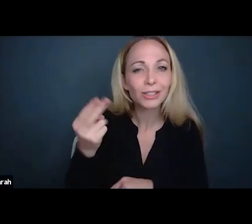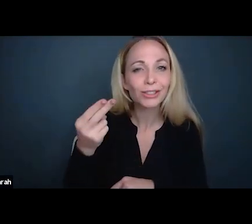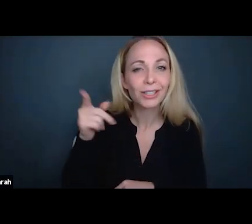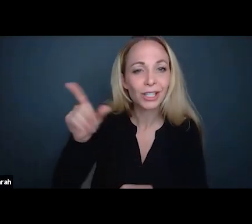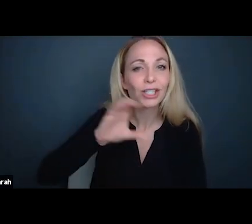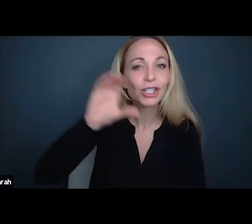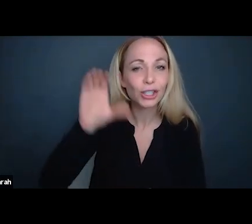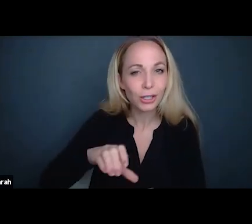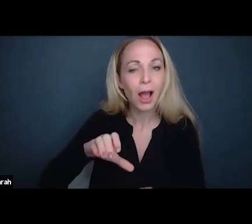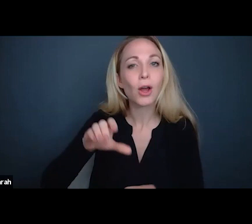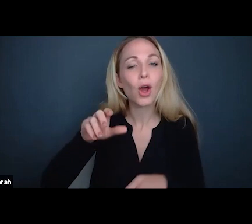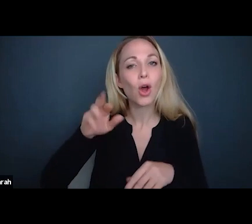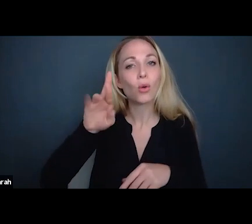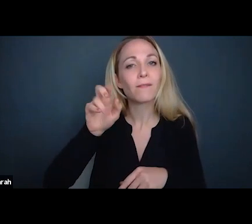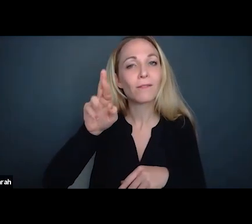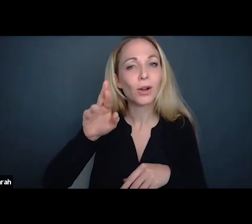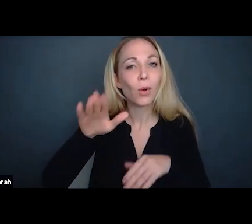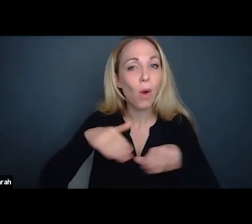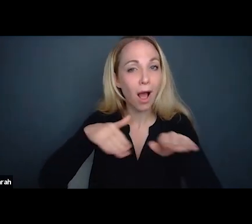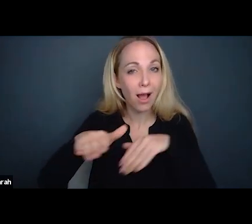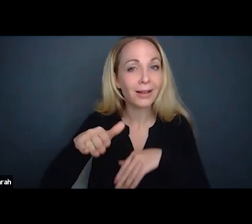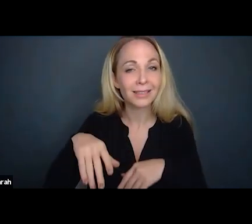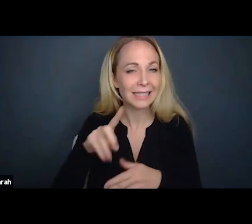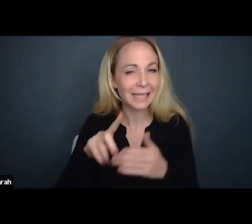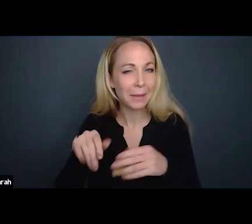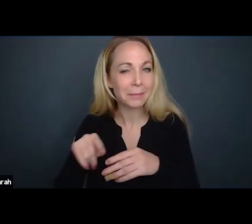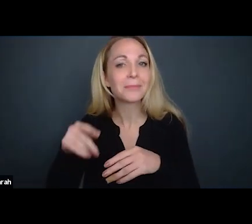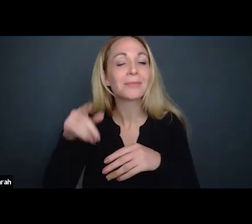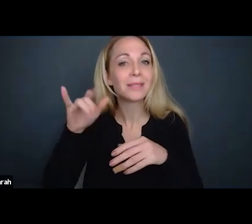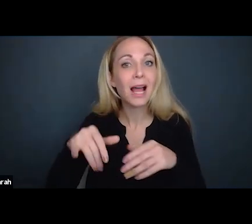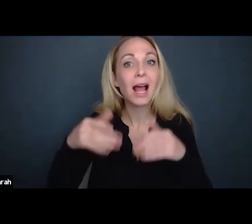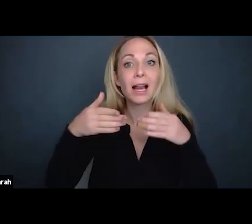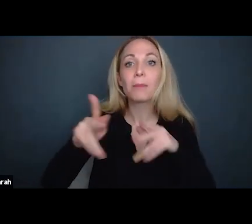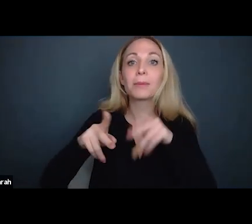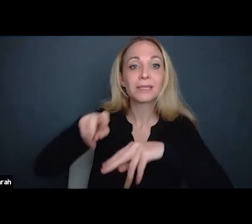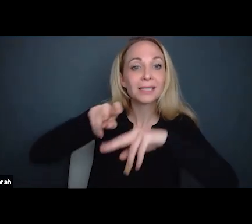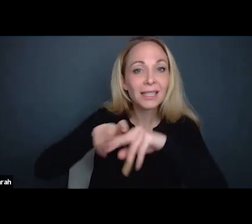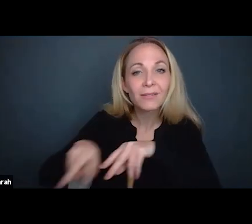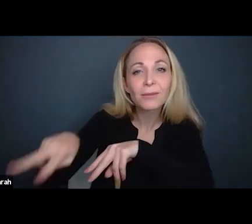These allow people to sit and view the river and passersby but provide the desired security